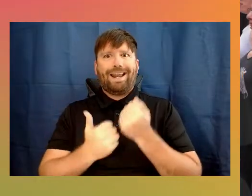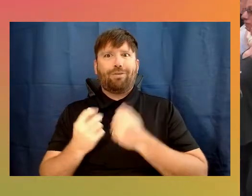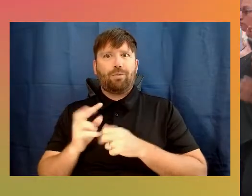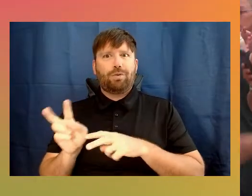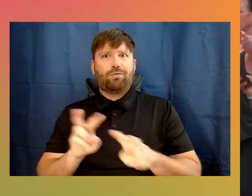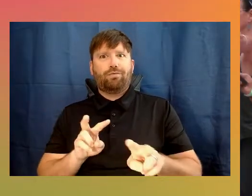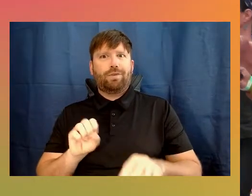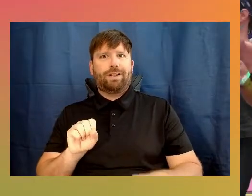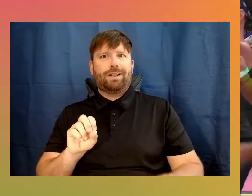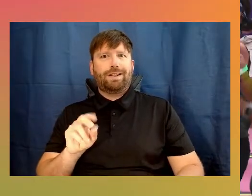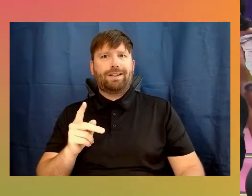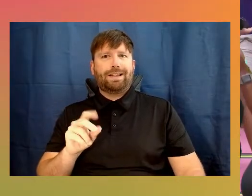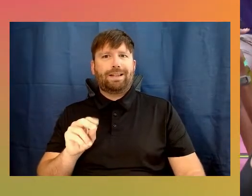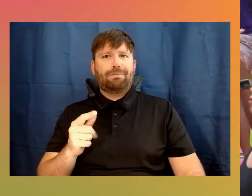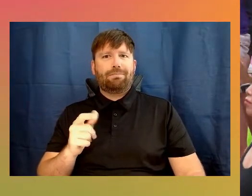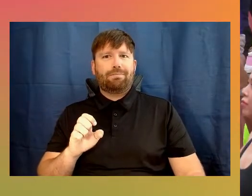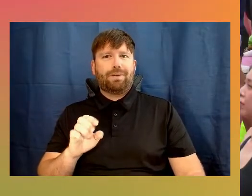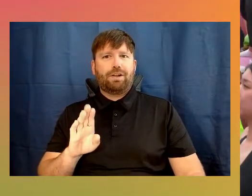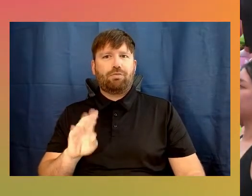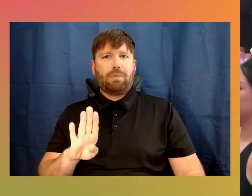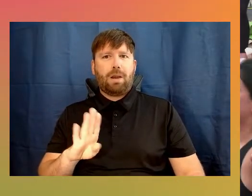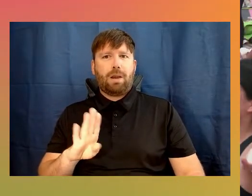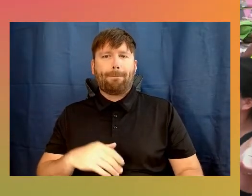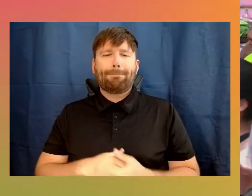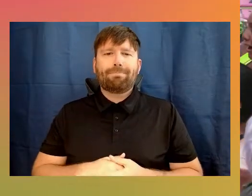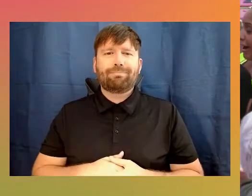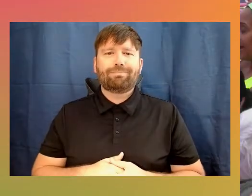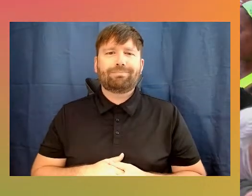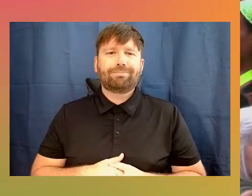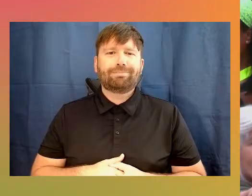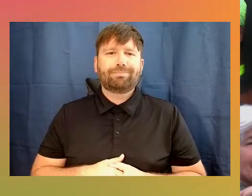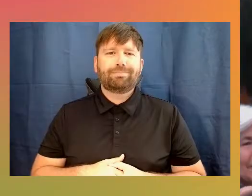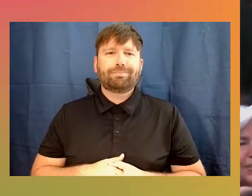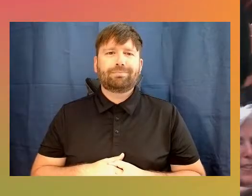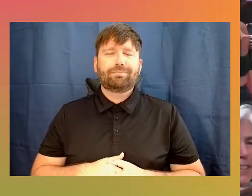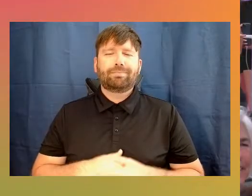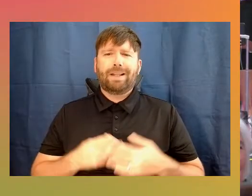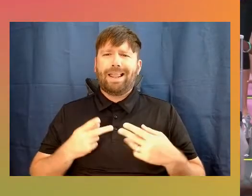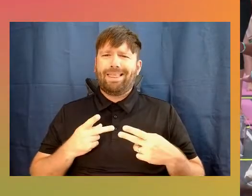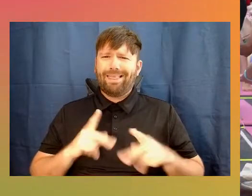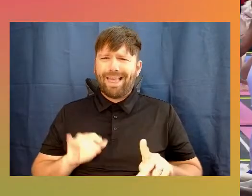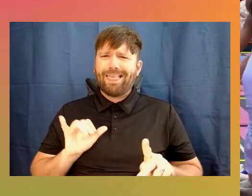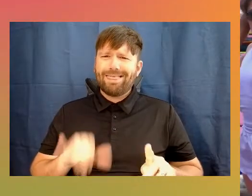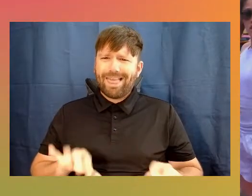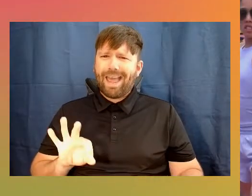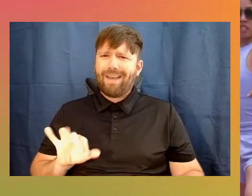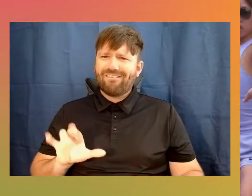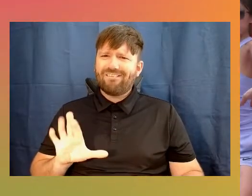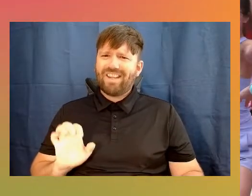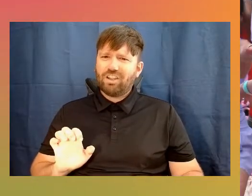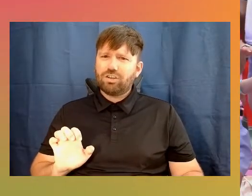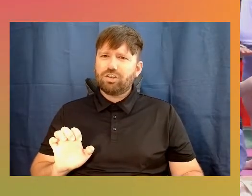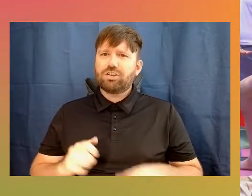YOUR RIGHT LEG IS BACK. EVERYBODY'S CHEST IS FACING TOWARDS SPONGEBOB. I'M A BIG FAN.